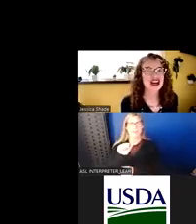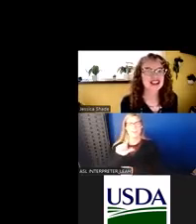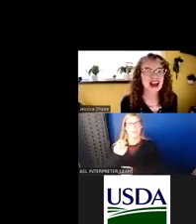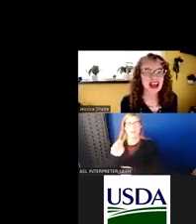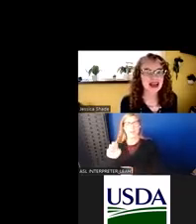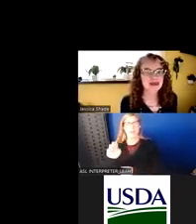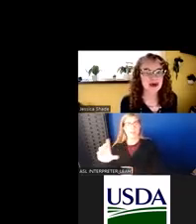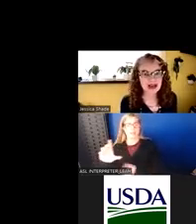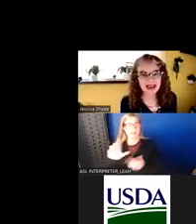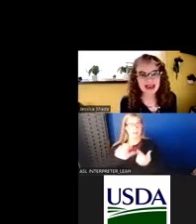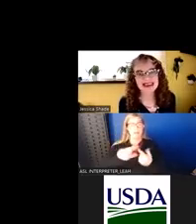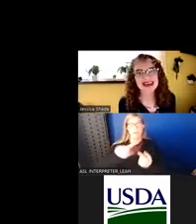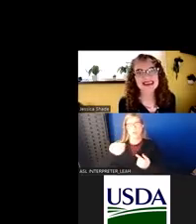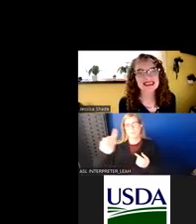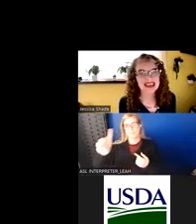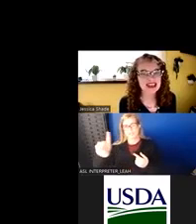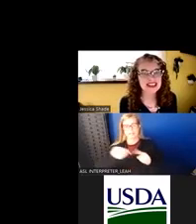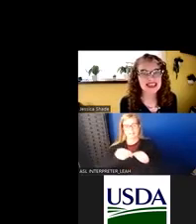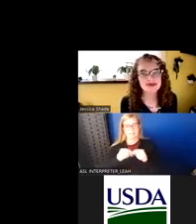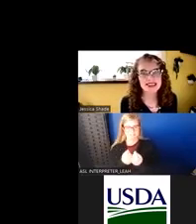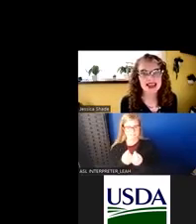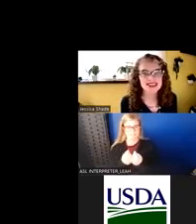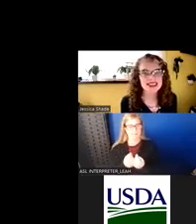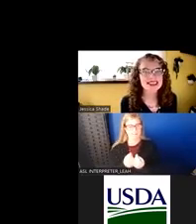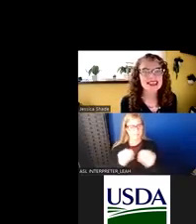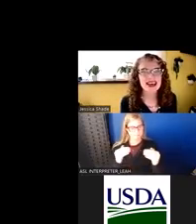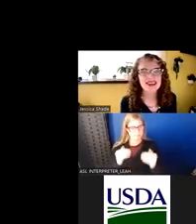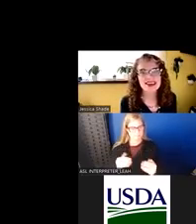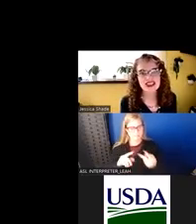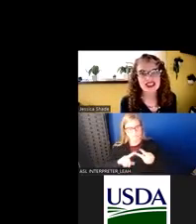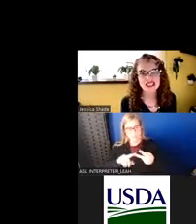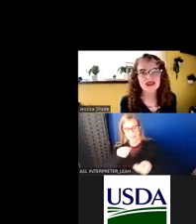Doctor Anne Mook is a Senior Team Scientist at the Institute